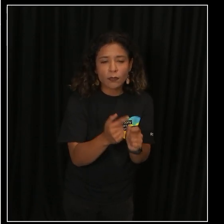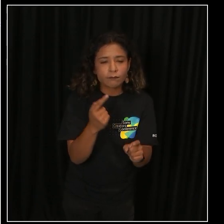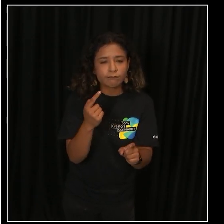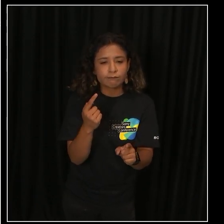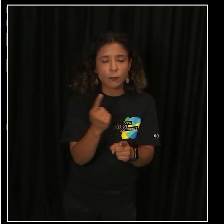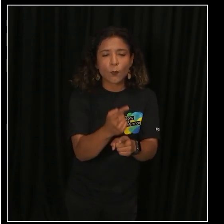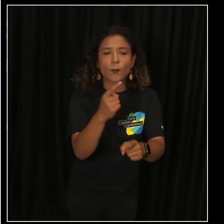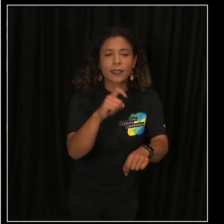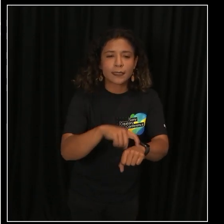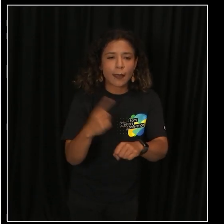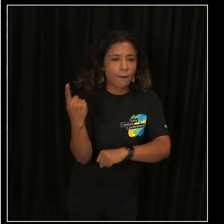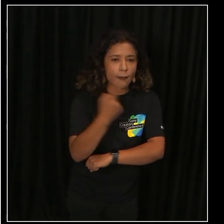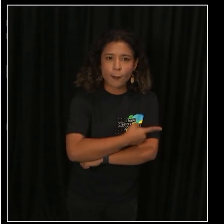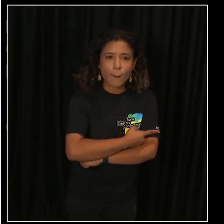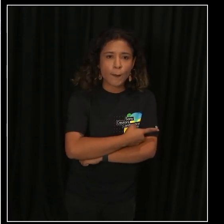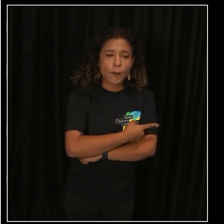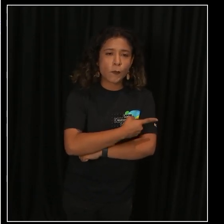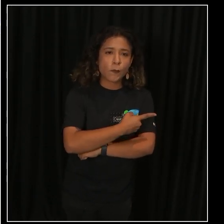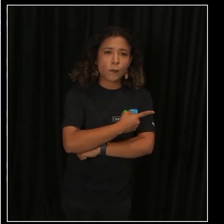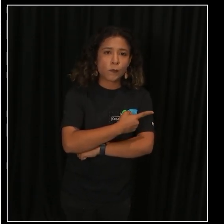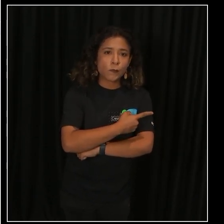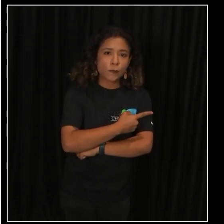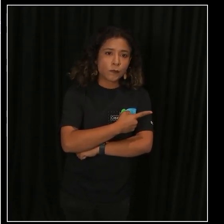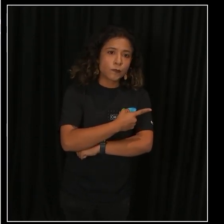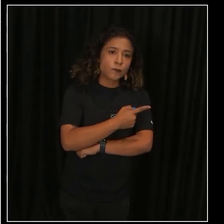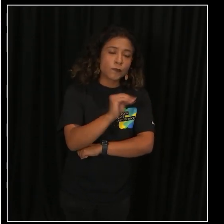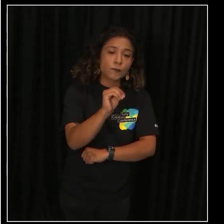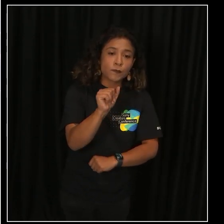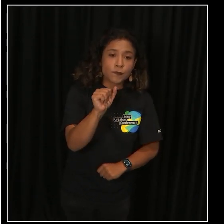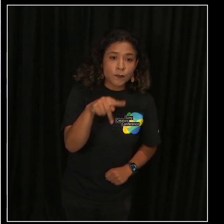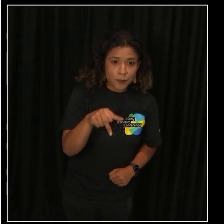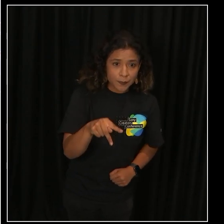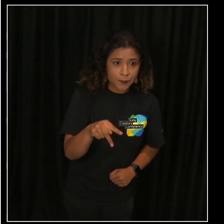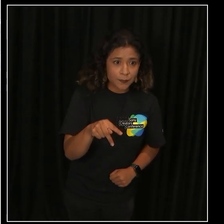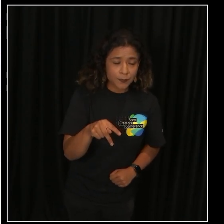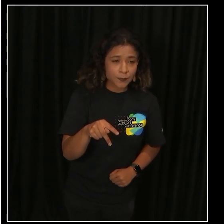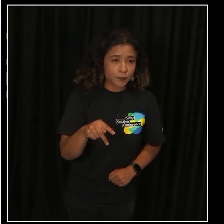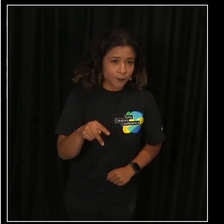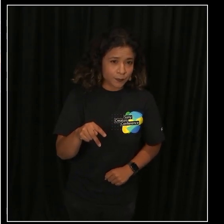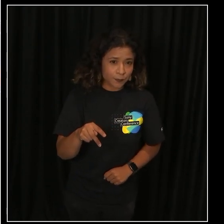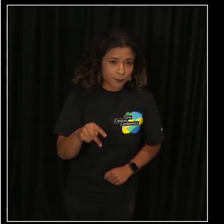In addition to that, adaptive mapping is performed for each slice to save texture of resolution.